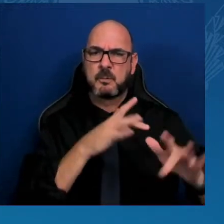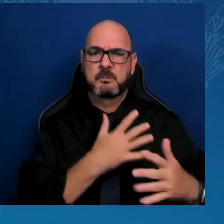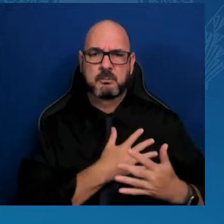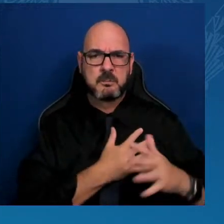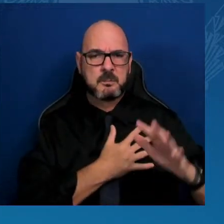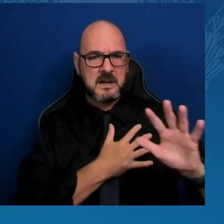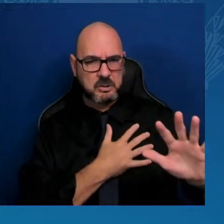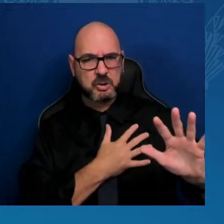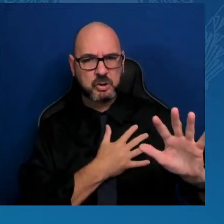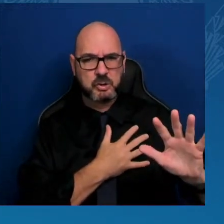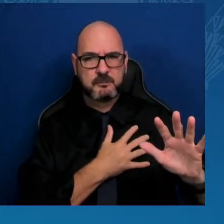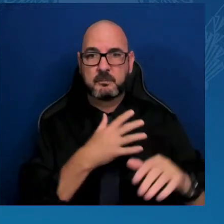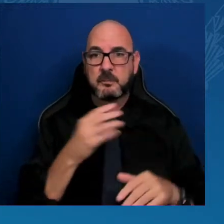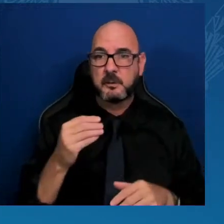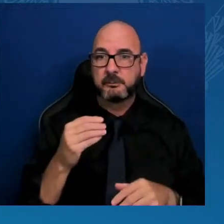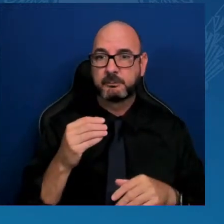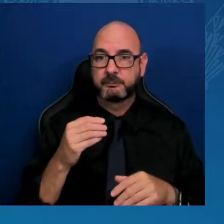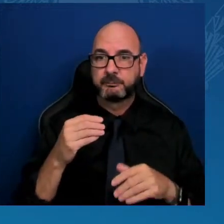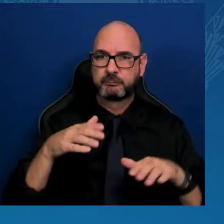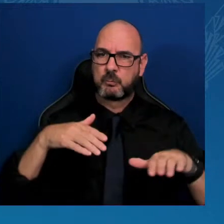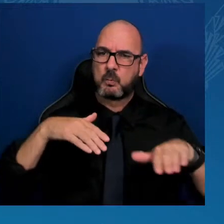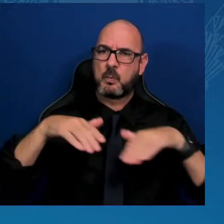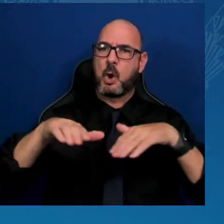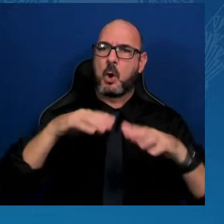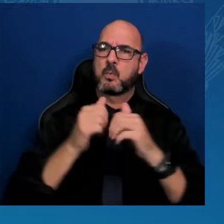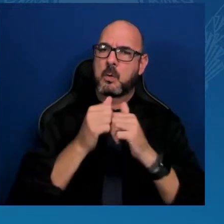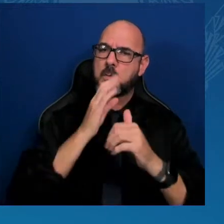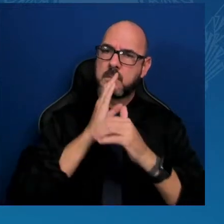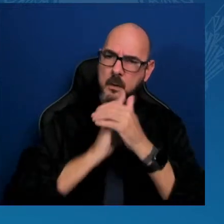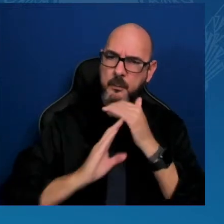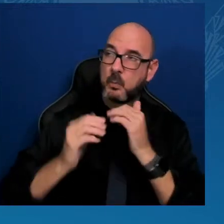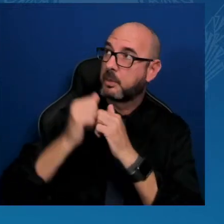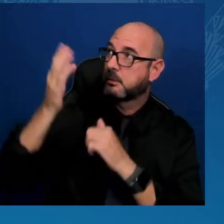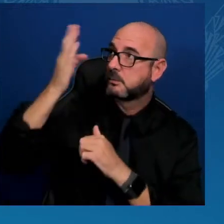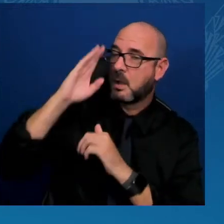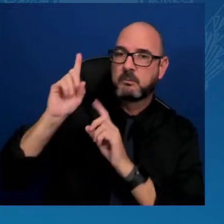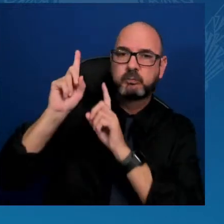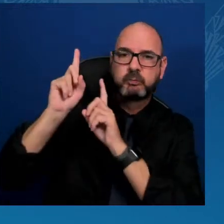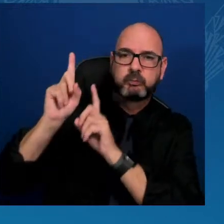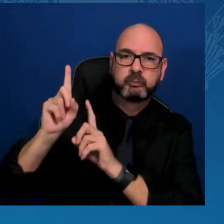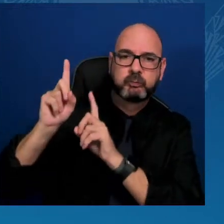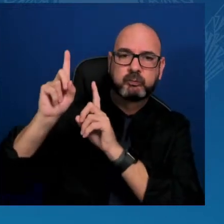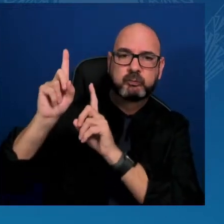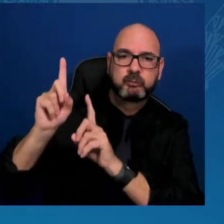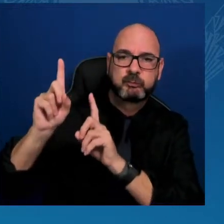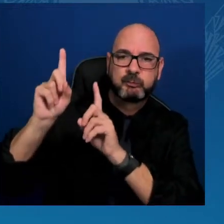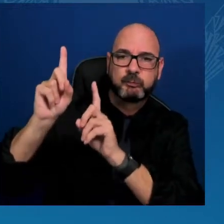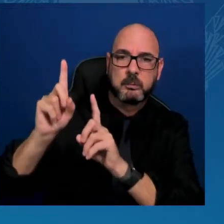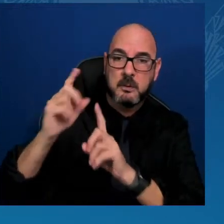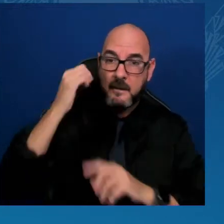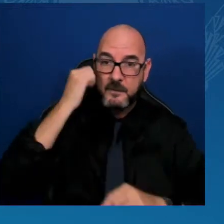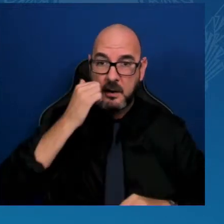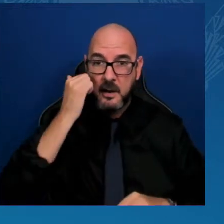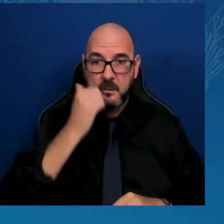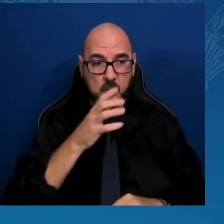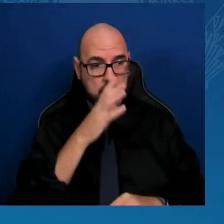Every day, the leaders of the Women's Missionary Society live the truth of these words.